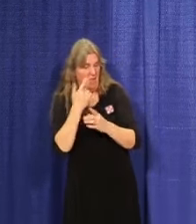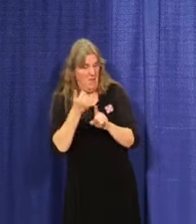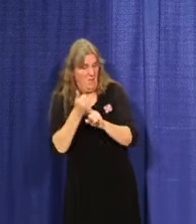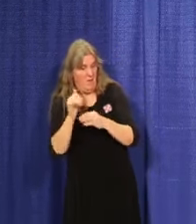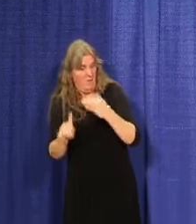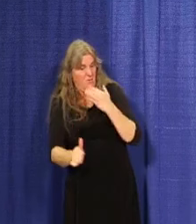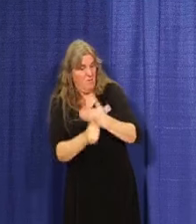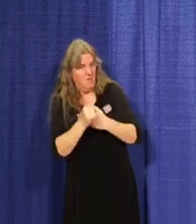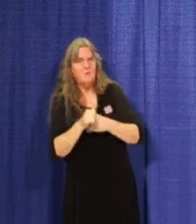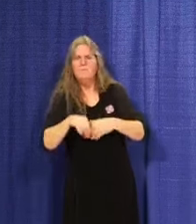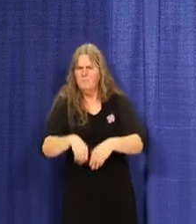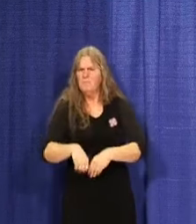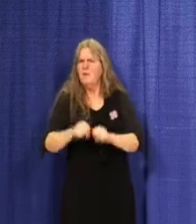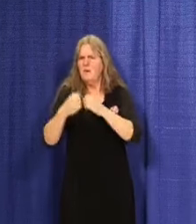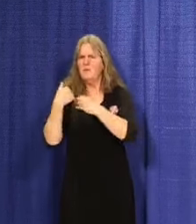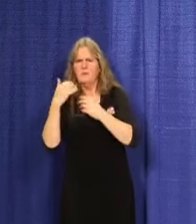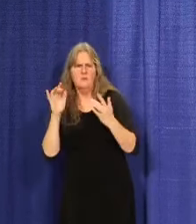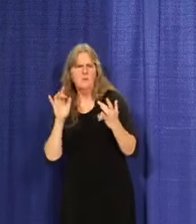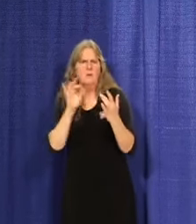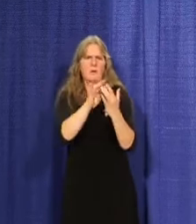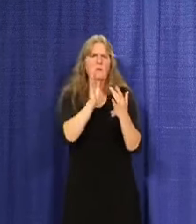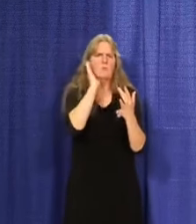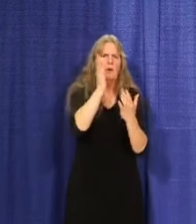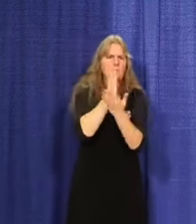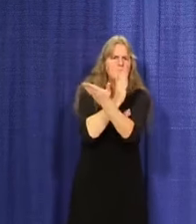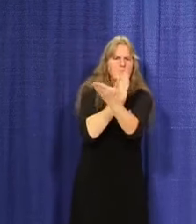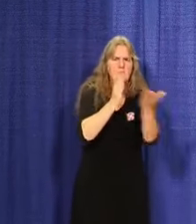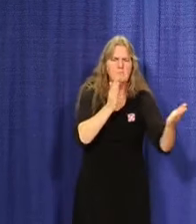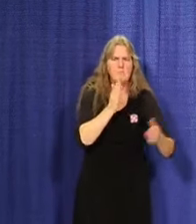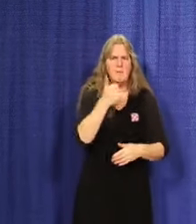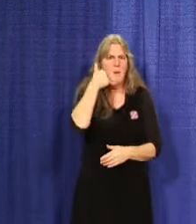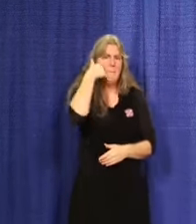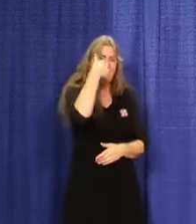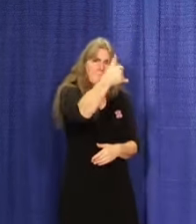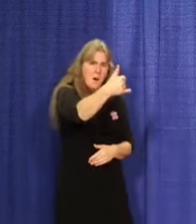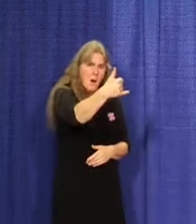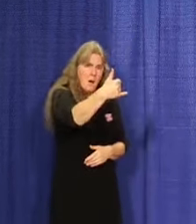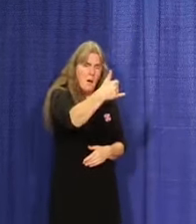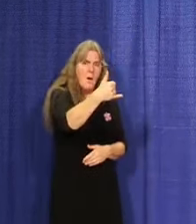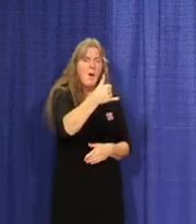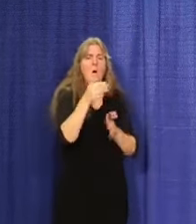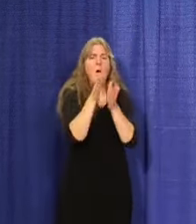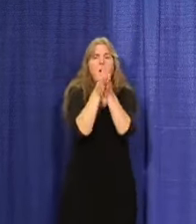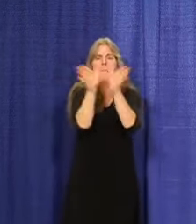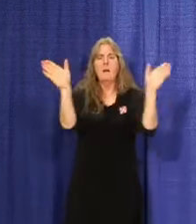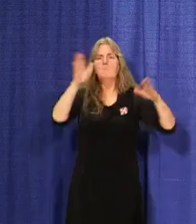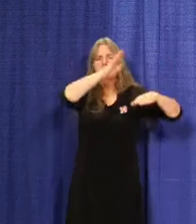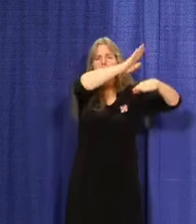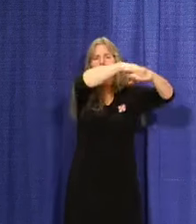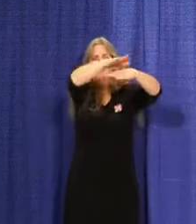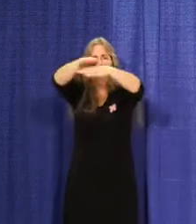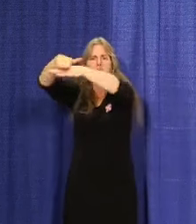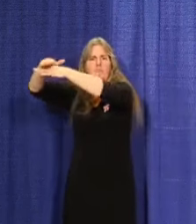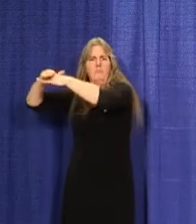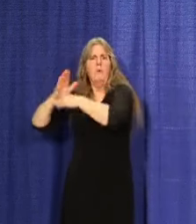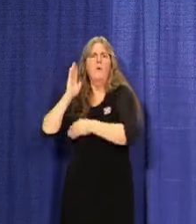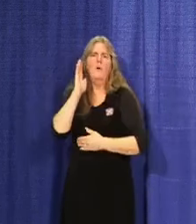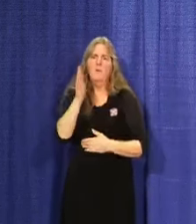exposure either through direct phone calls or through public notifications. It may take hours or days to